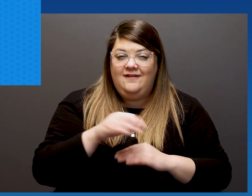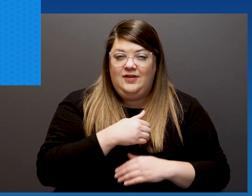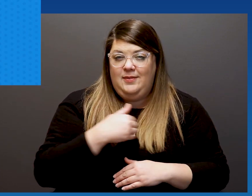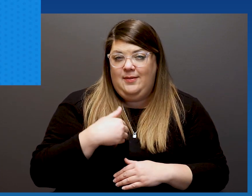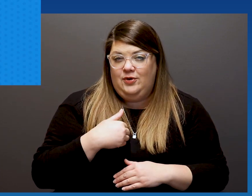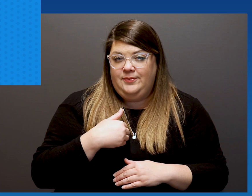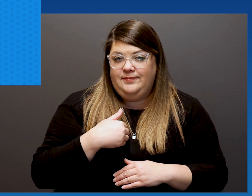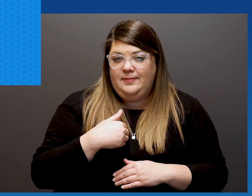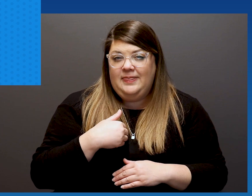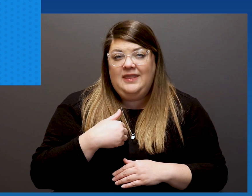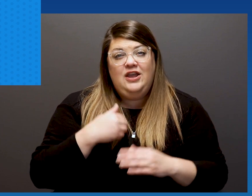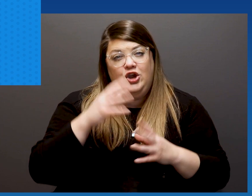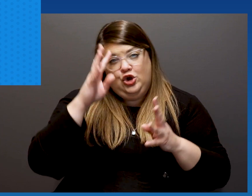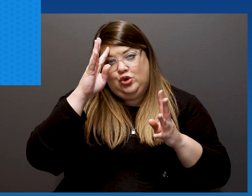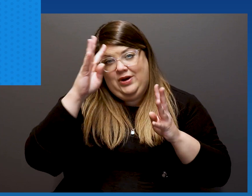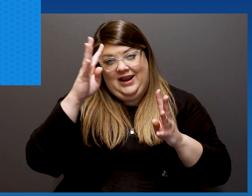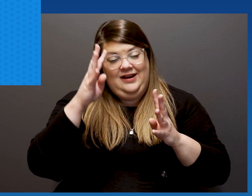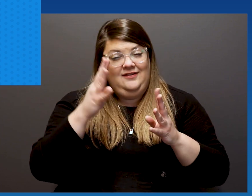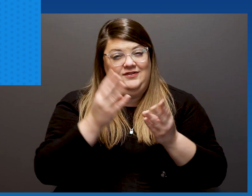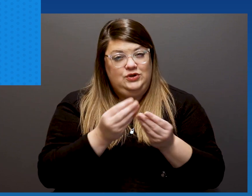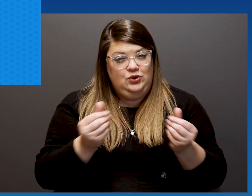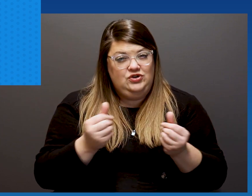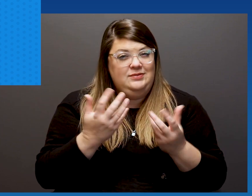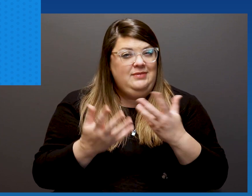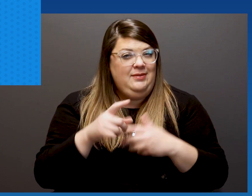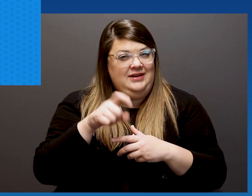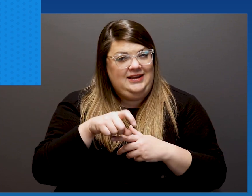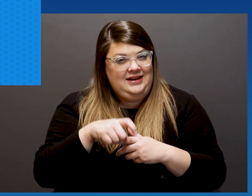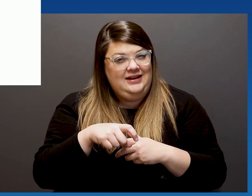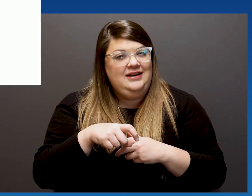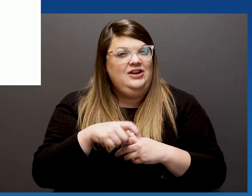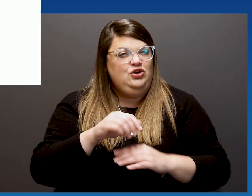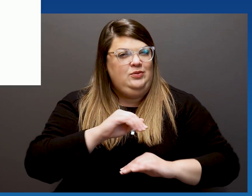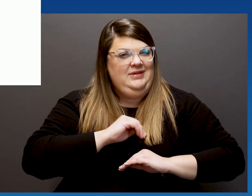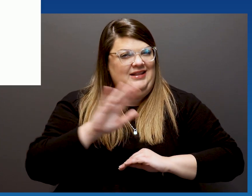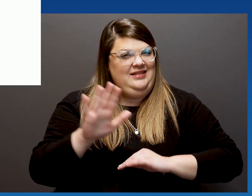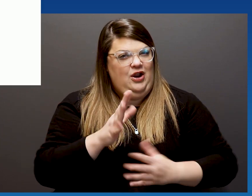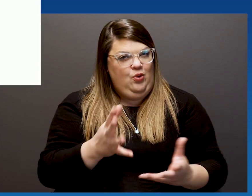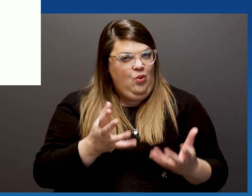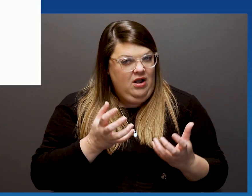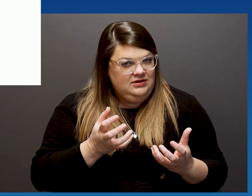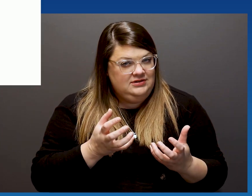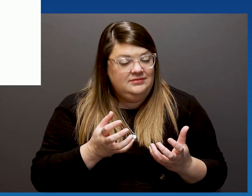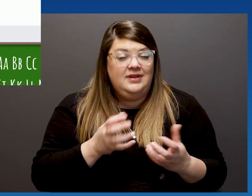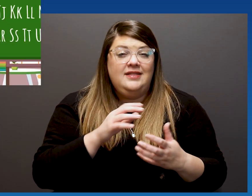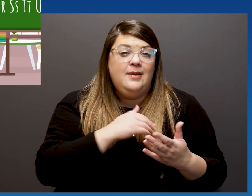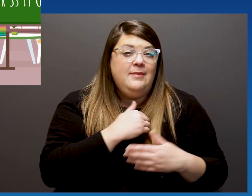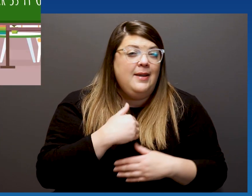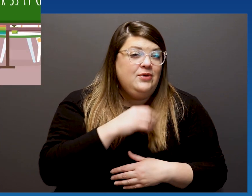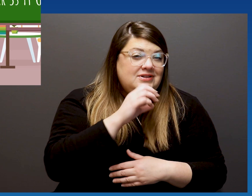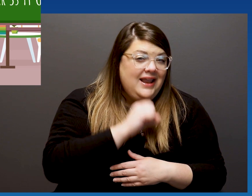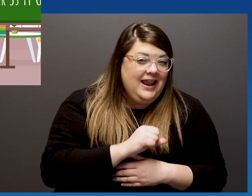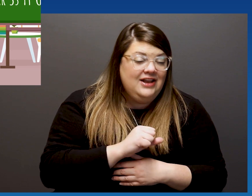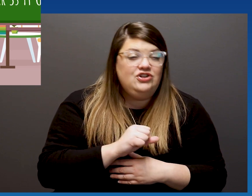Creative solutions may be needed to meet the families' wants. The member's age, where they live, and services received